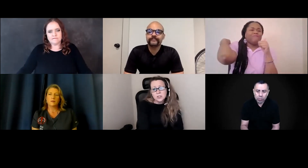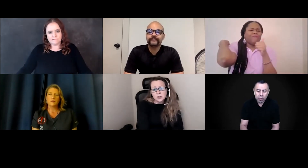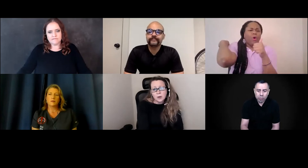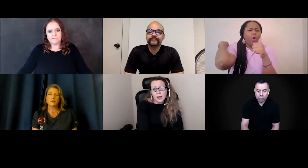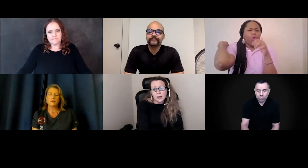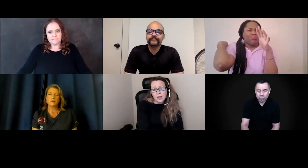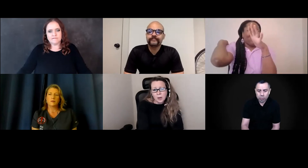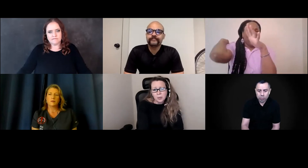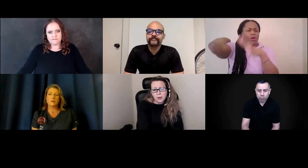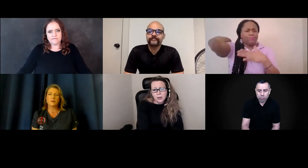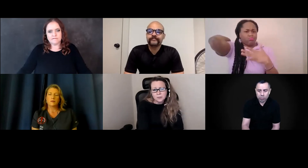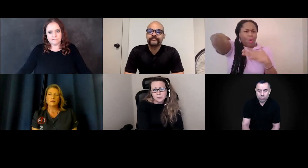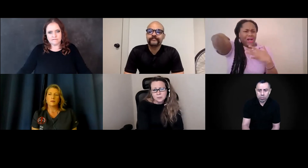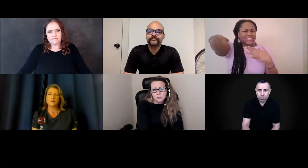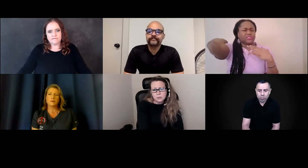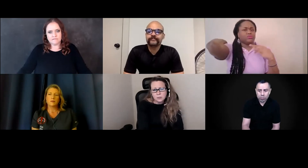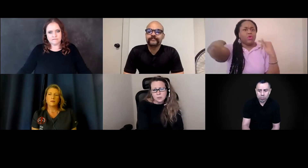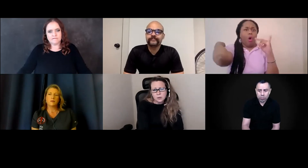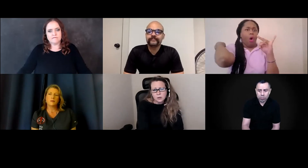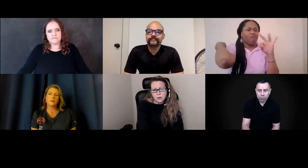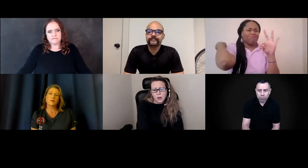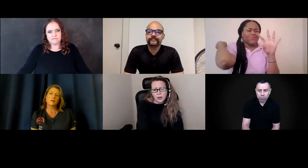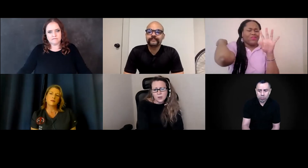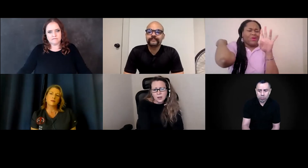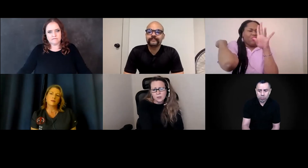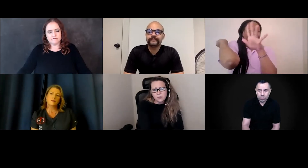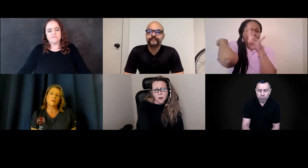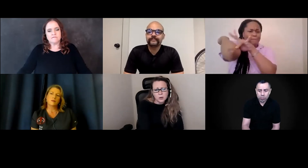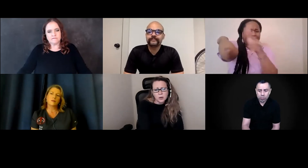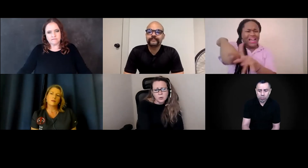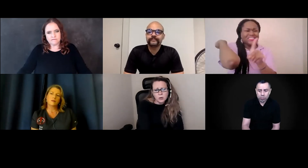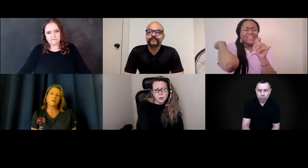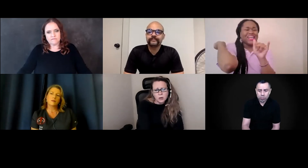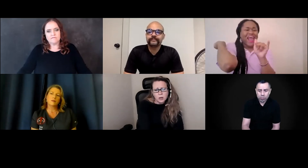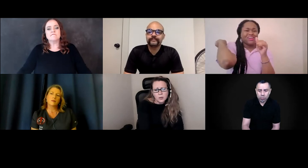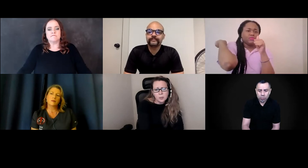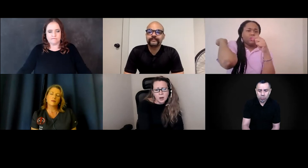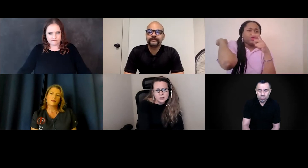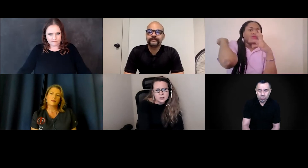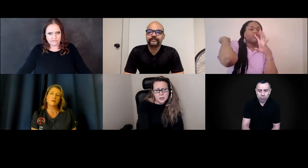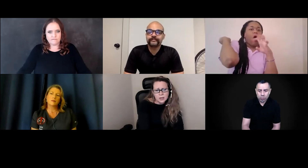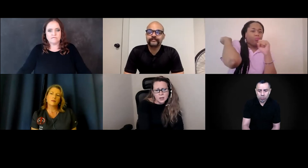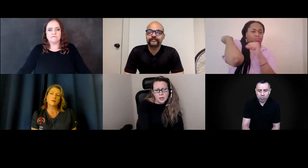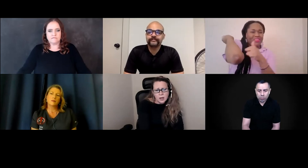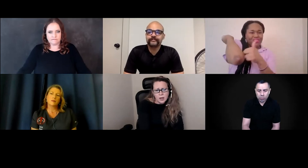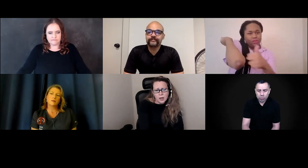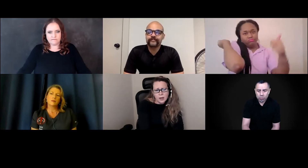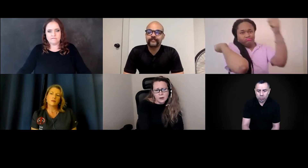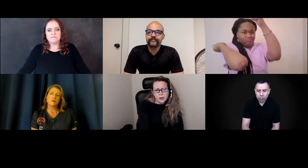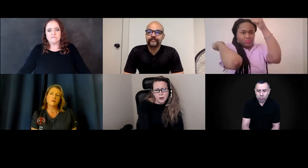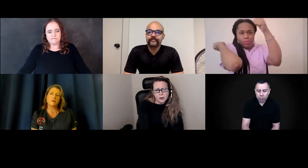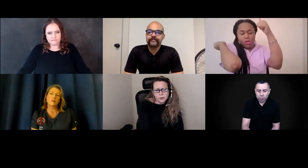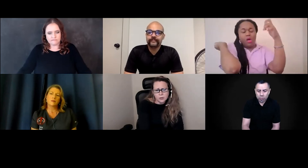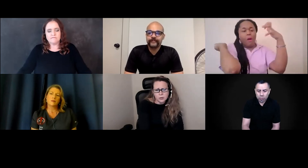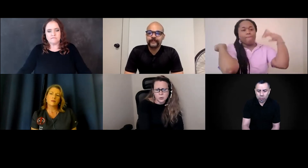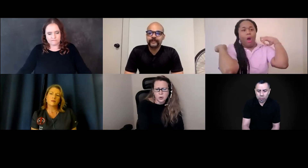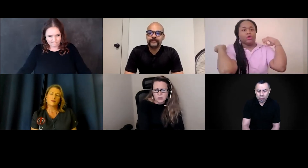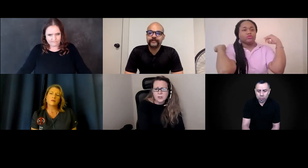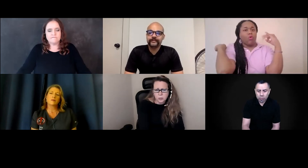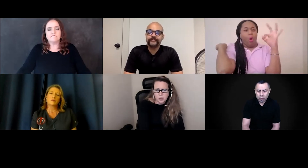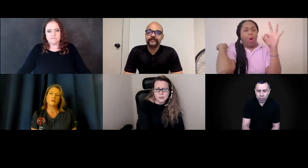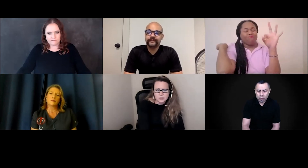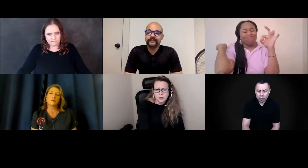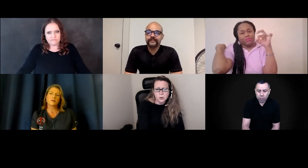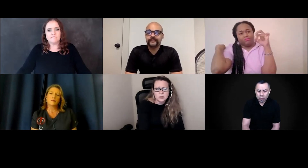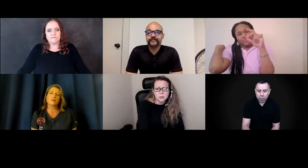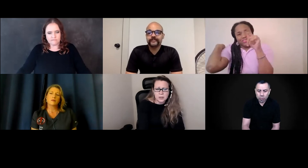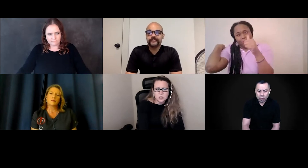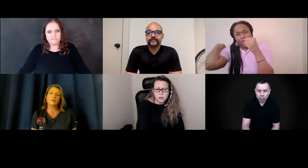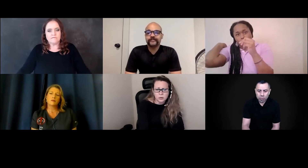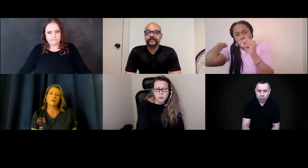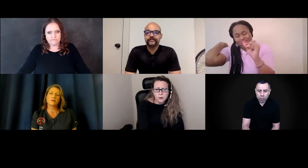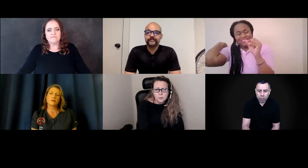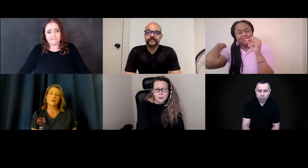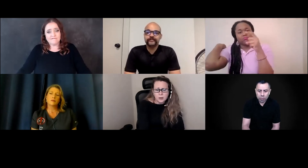do at that point I think I'd follow the policy grievance process of who to speak to in the